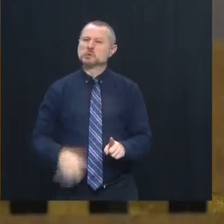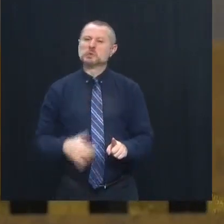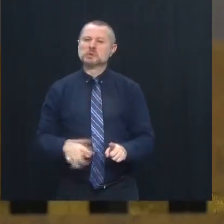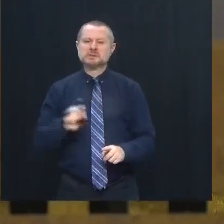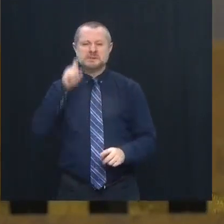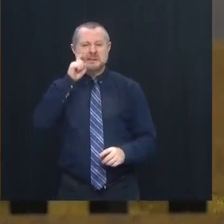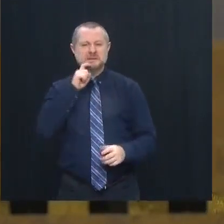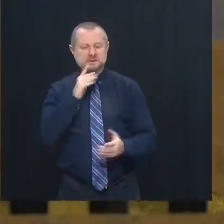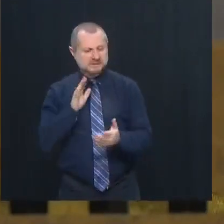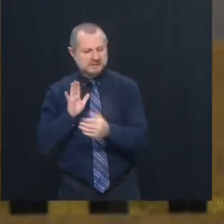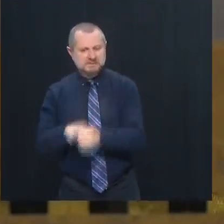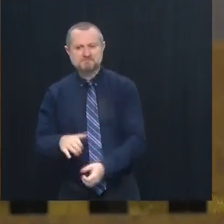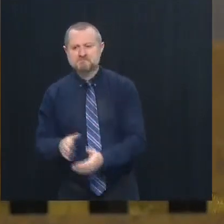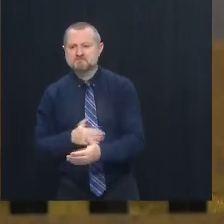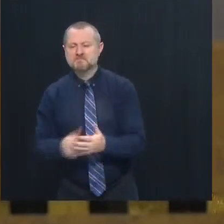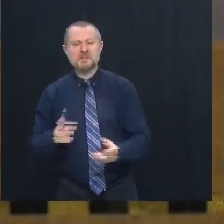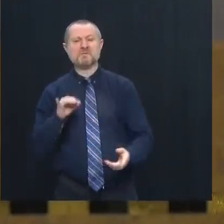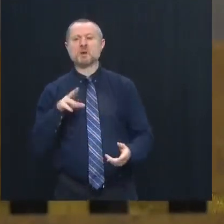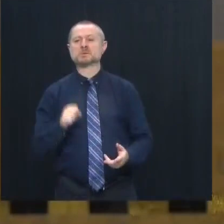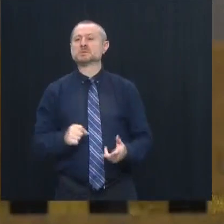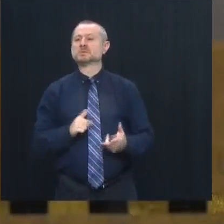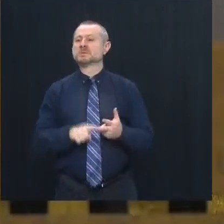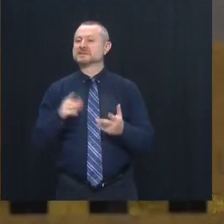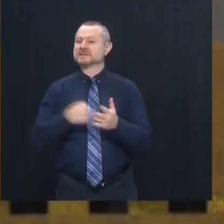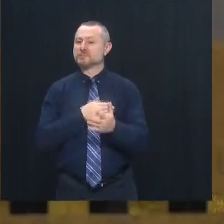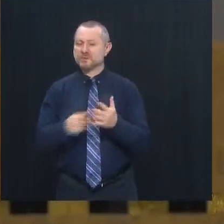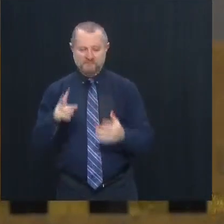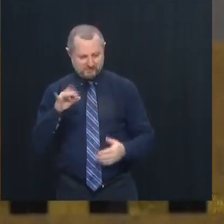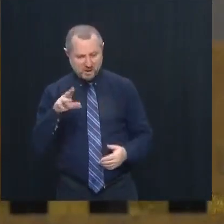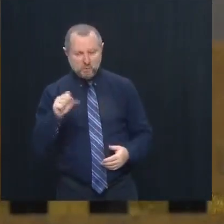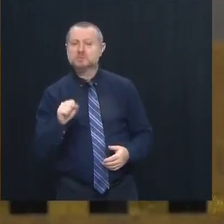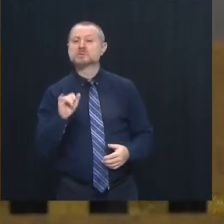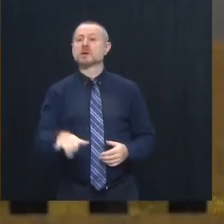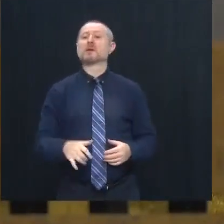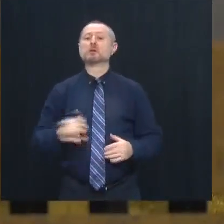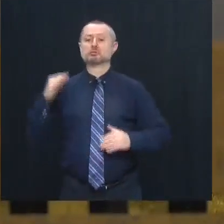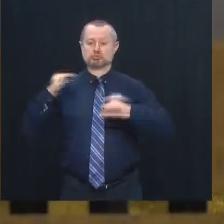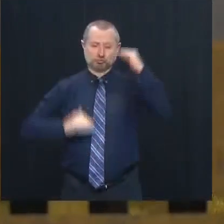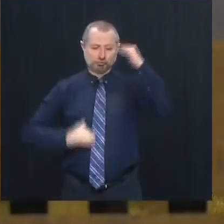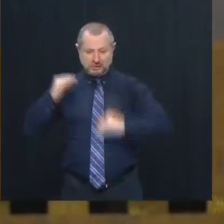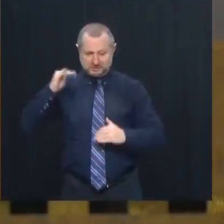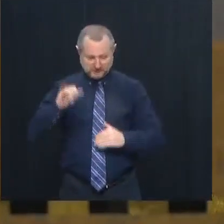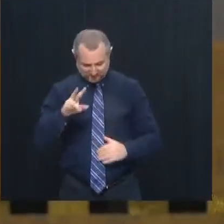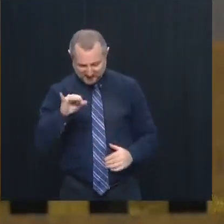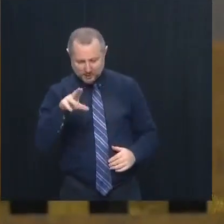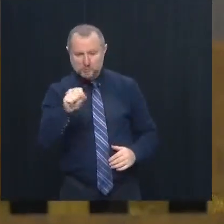WE MUST FIGHT THEM ALL BECAUSE RACISM IS A VIRUS AND SEXISM IS